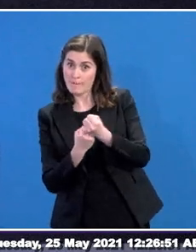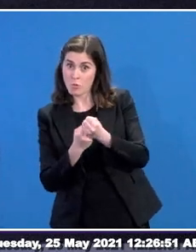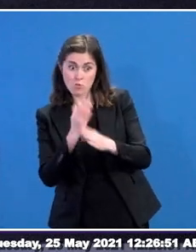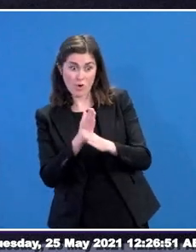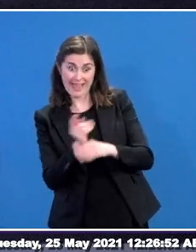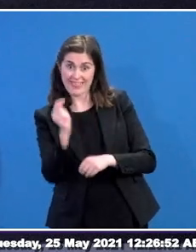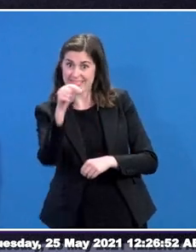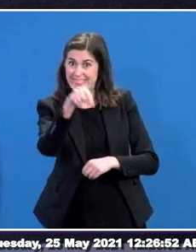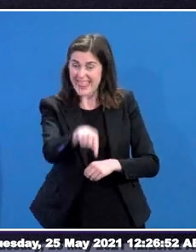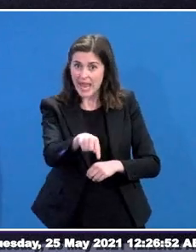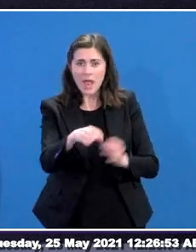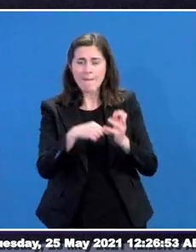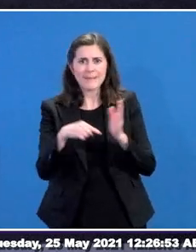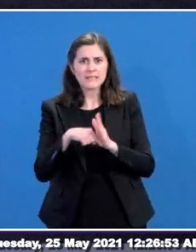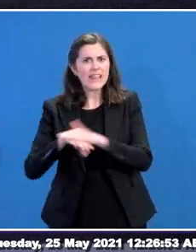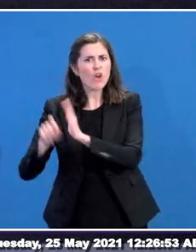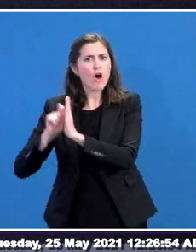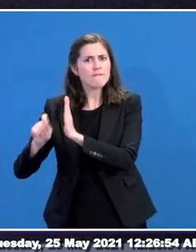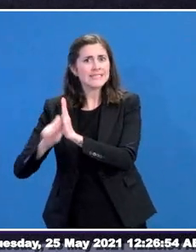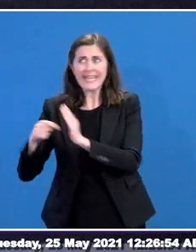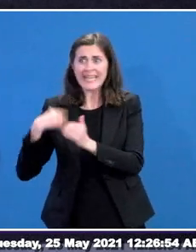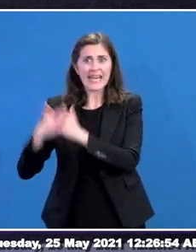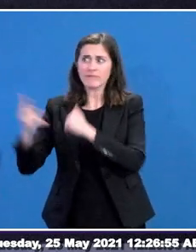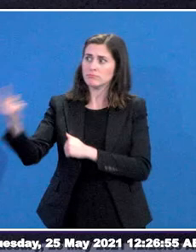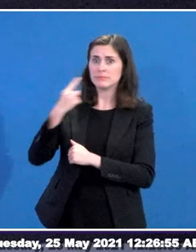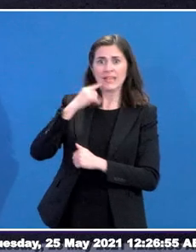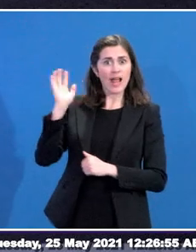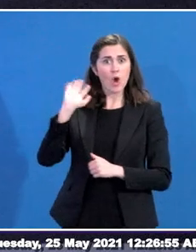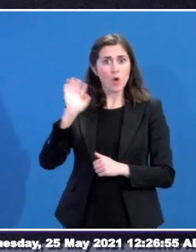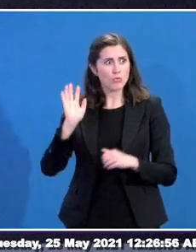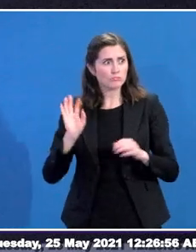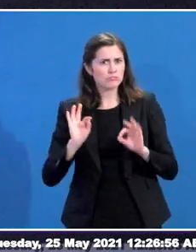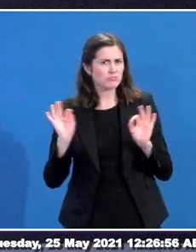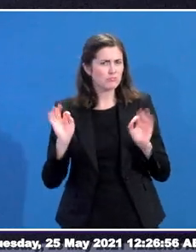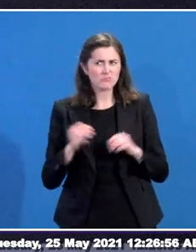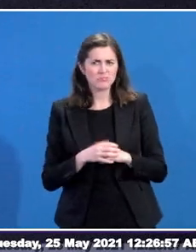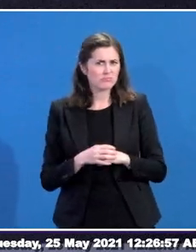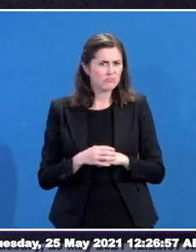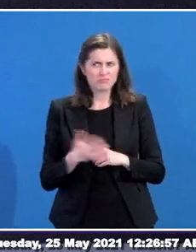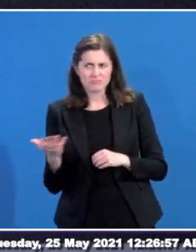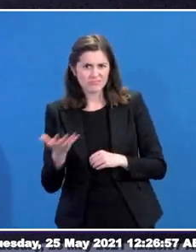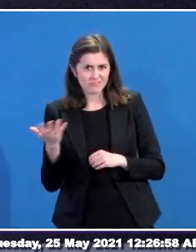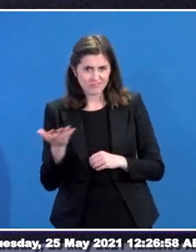but he would just never come out of the office. And I'm thinking, what's, he's not really there,